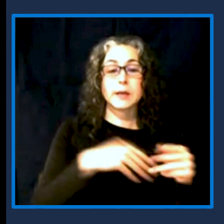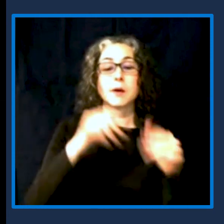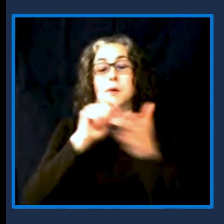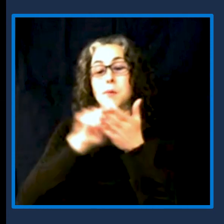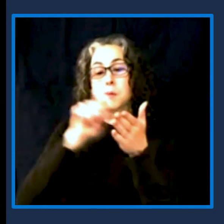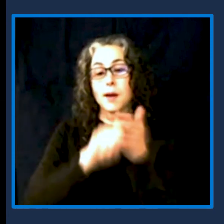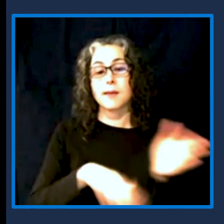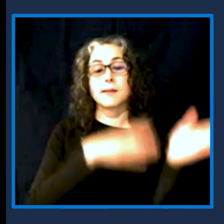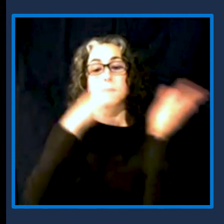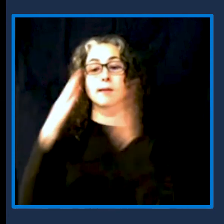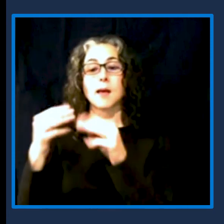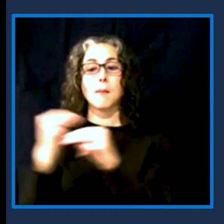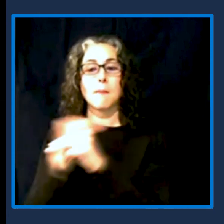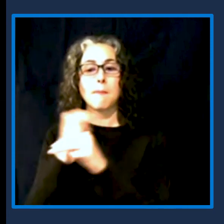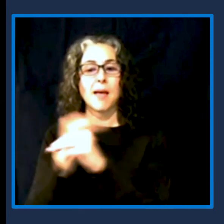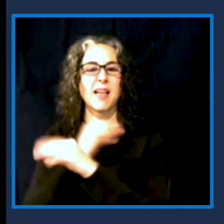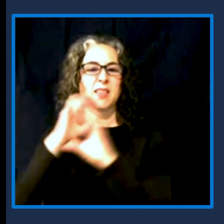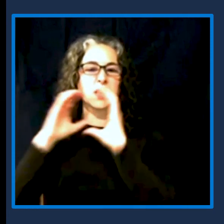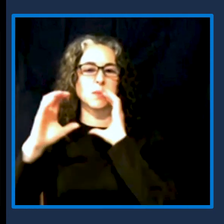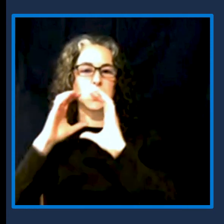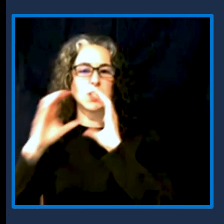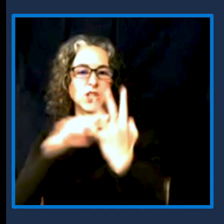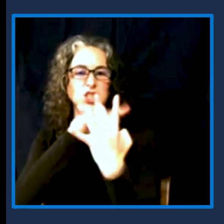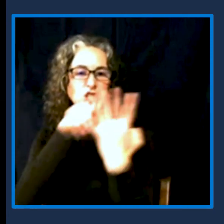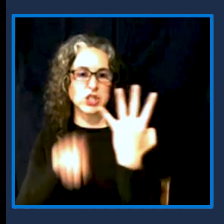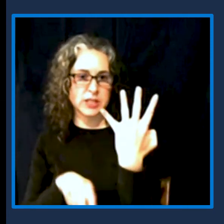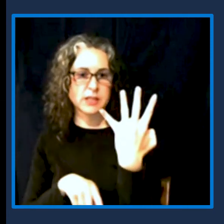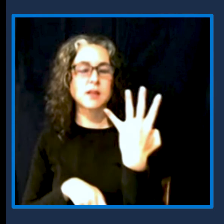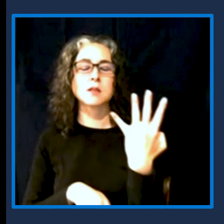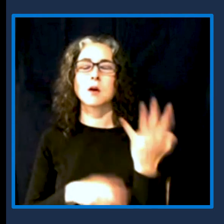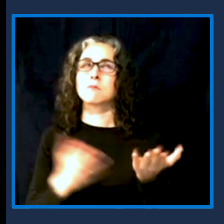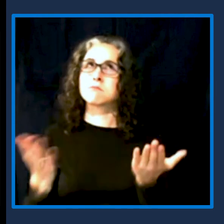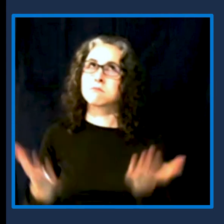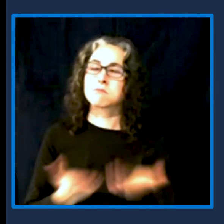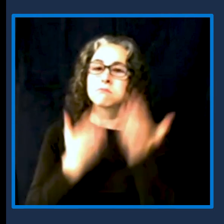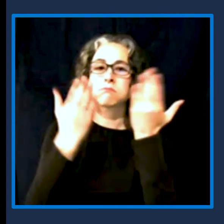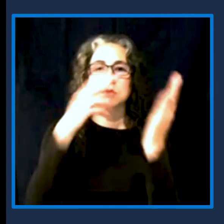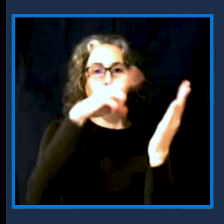communication i'd highly encourage you to check them out and increase your knowledge